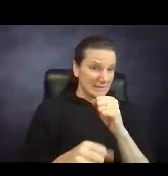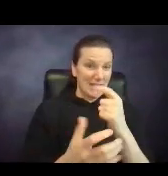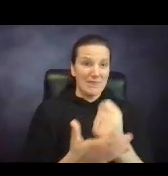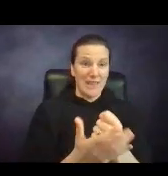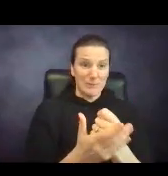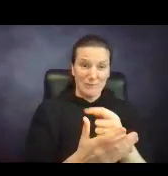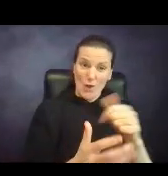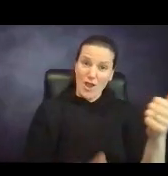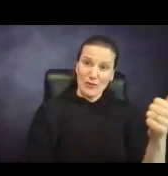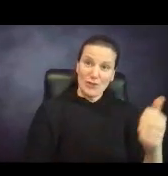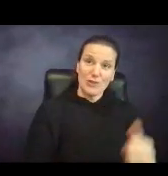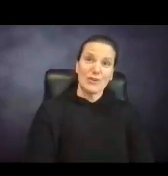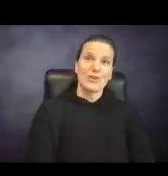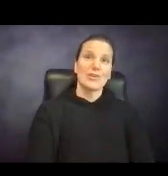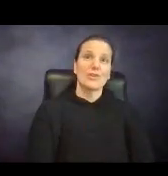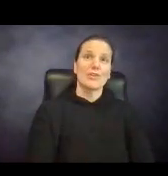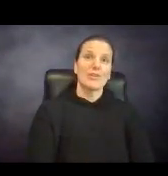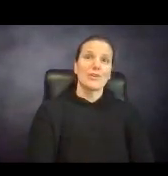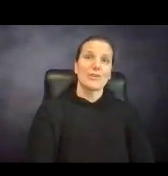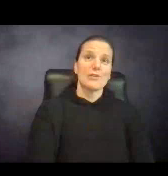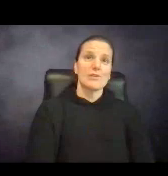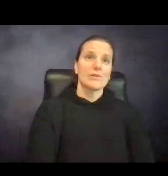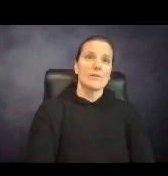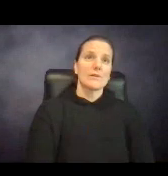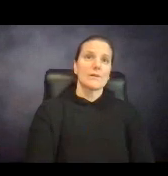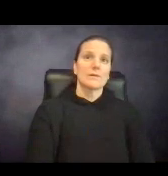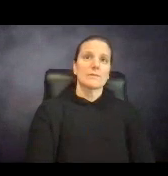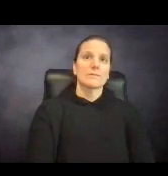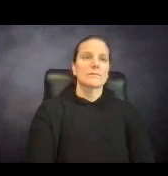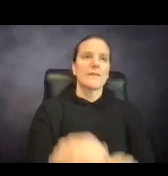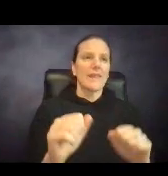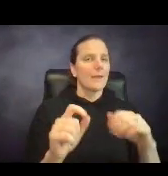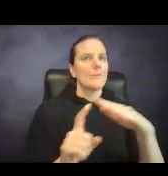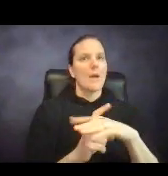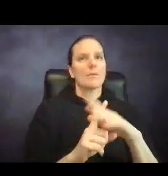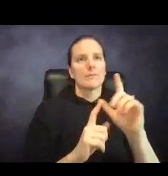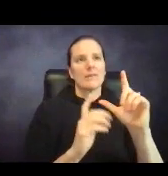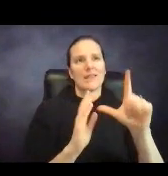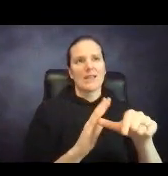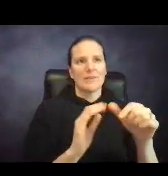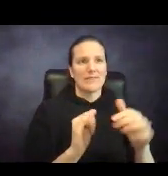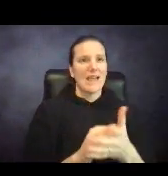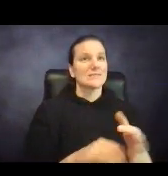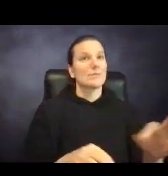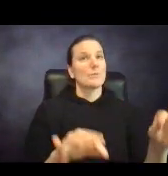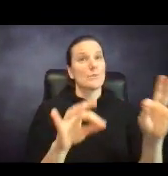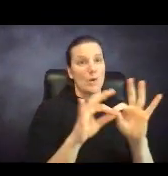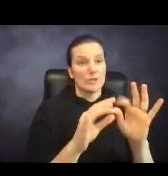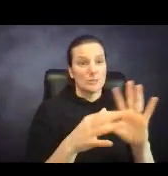that could be, you know, that could pop up later. So it's really important to mention that. Okay, so estrogen.